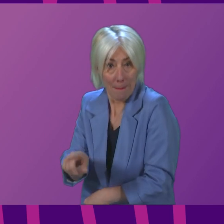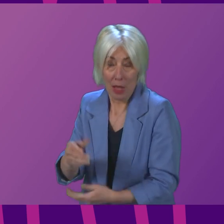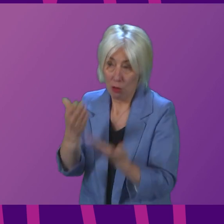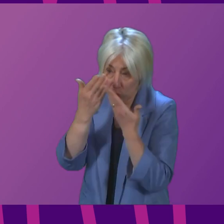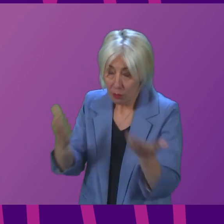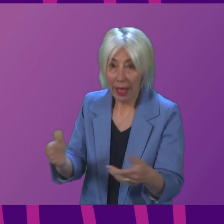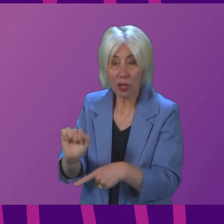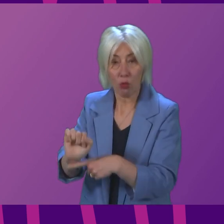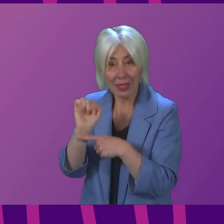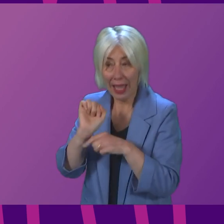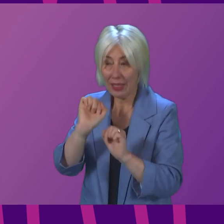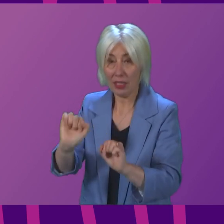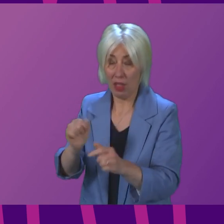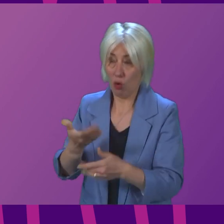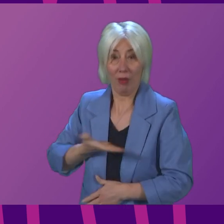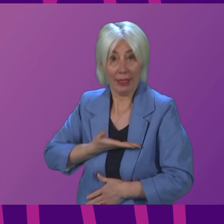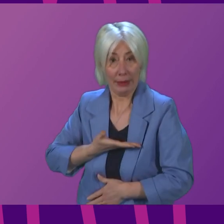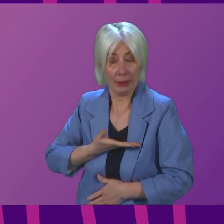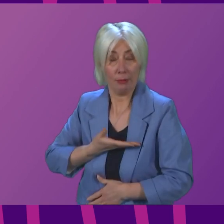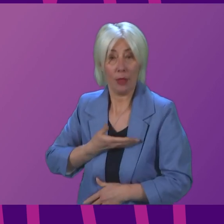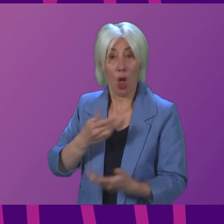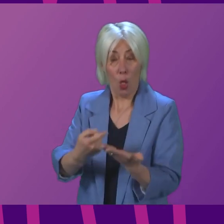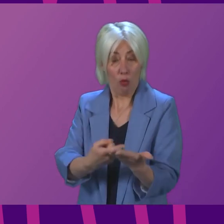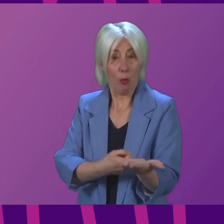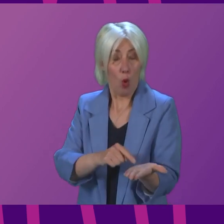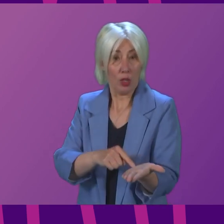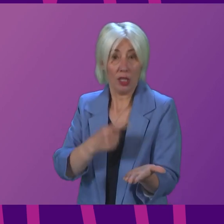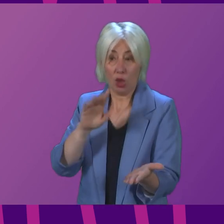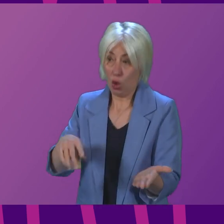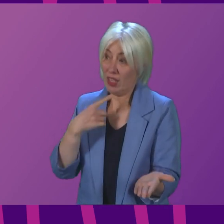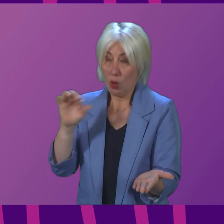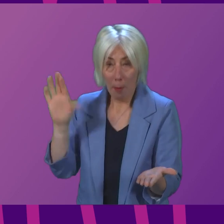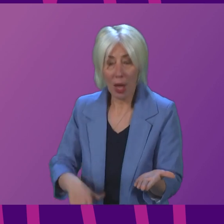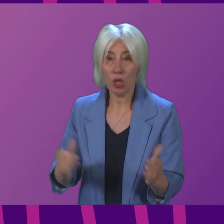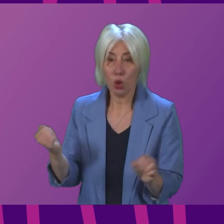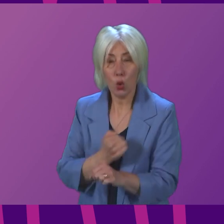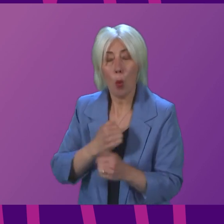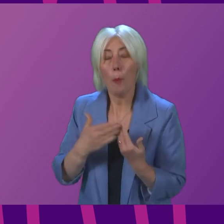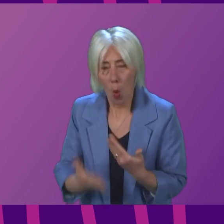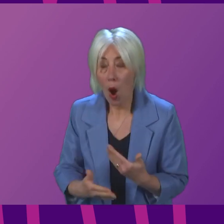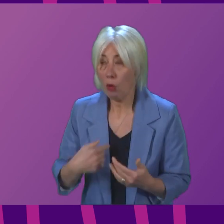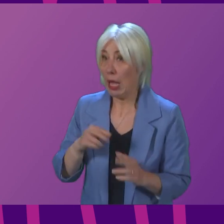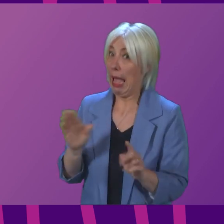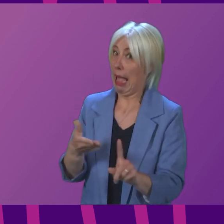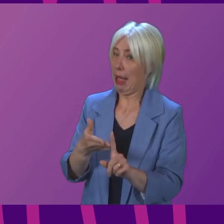and fulfil their rights. In the impact report, children ask us to do more, and that is what we intend to do. At the 26th United Nations climate change conference of the parties—COP26—I committed